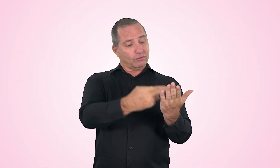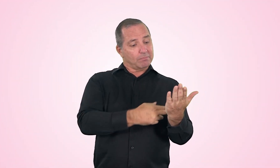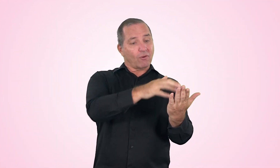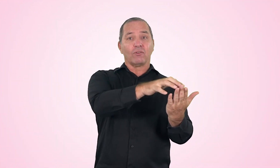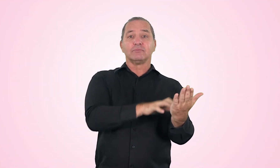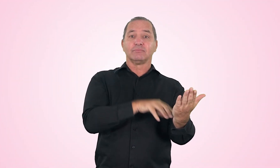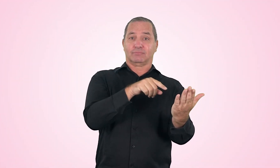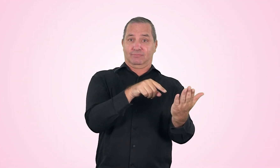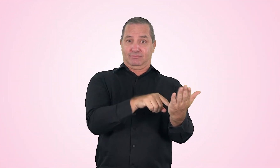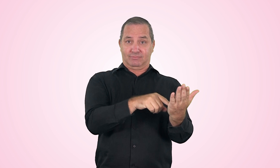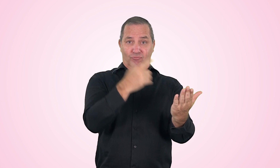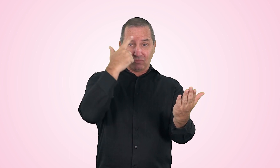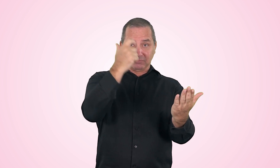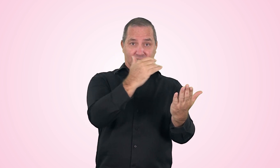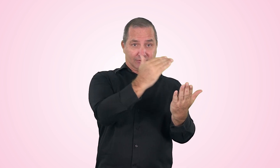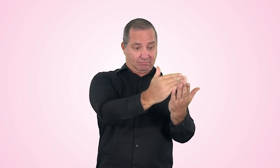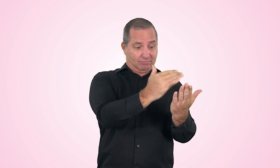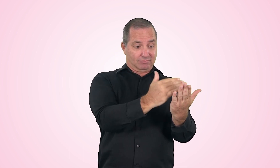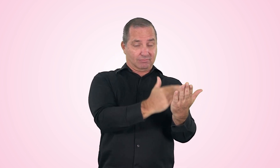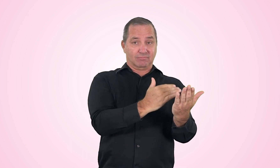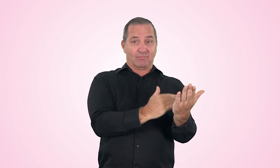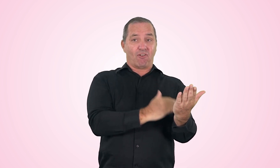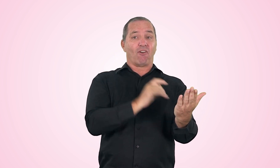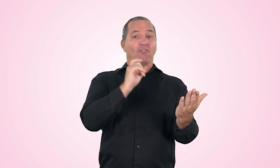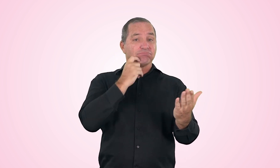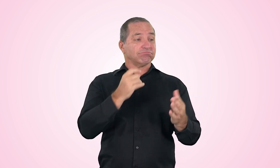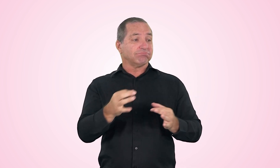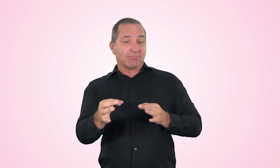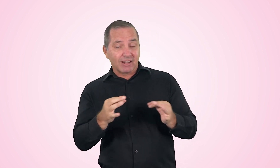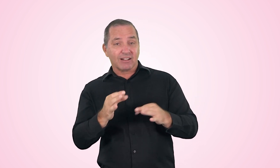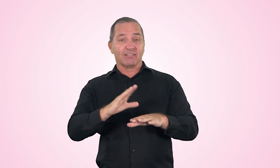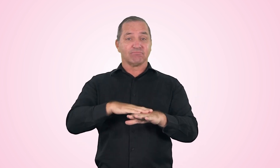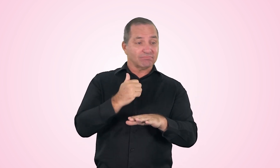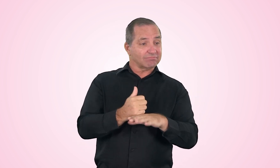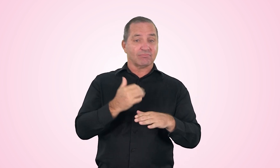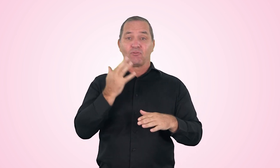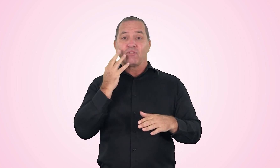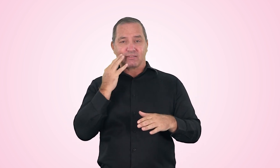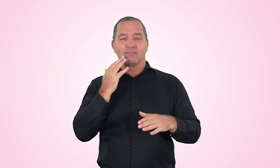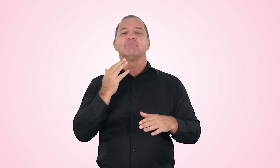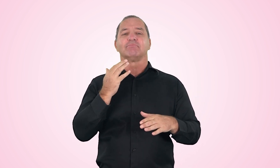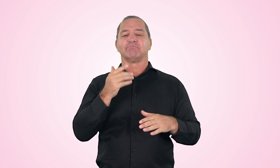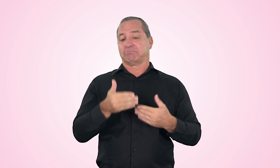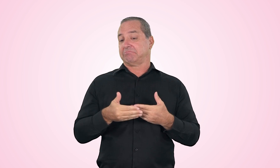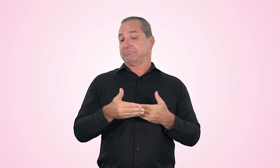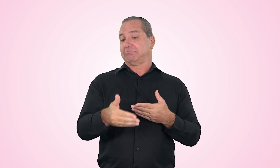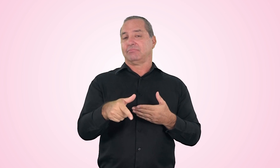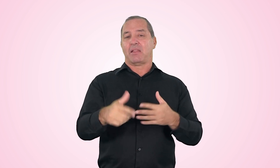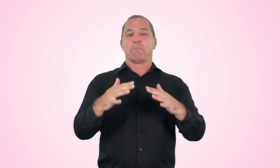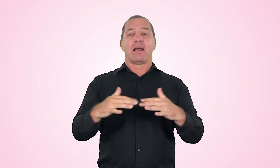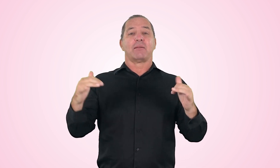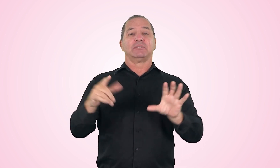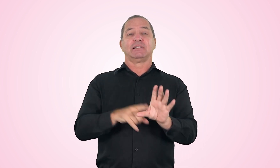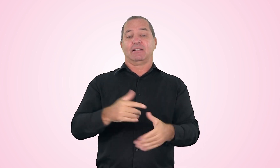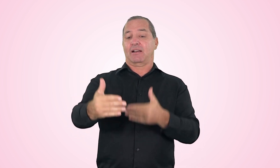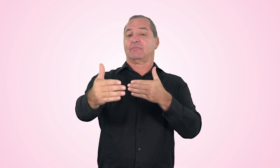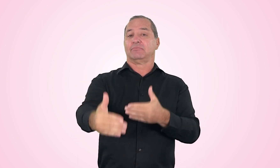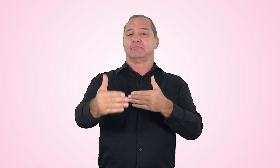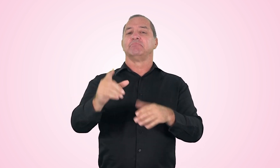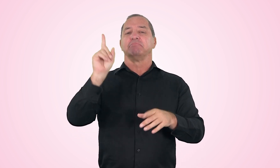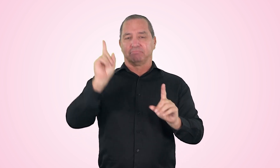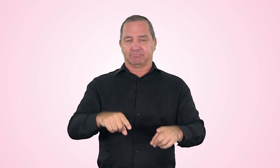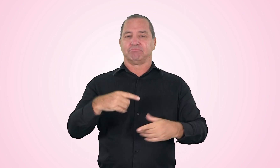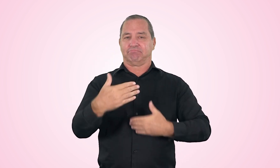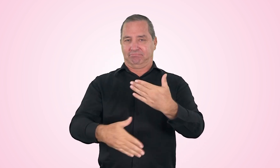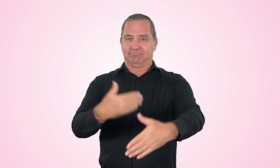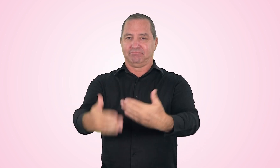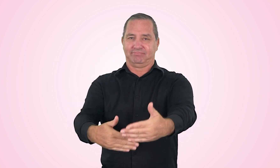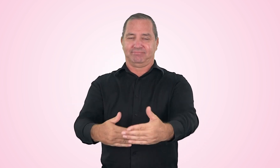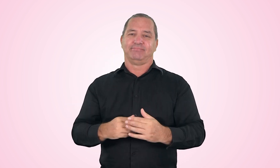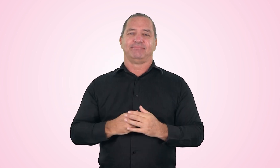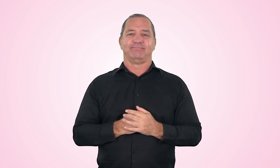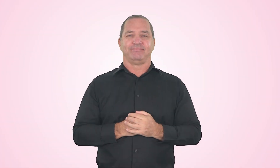to implementing all the recommendations of the report in the coming parliamentary year.